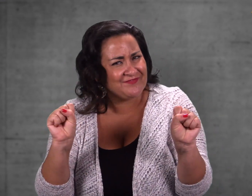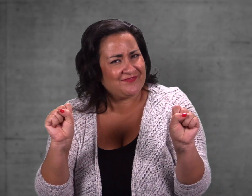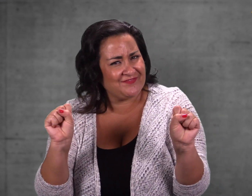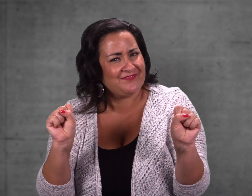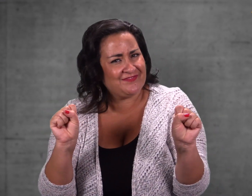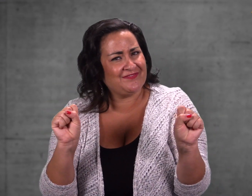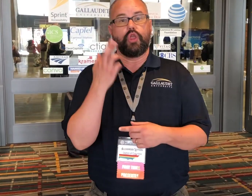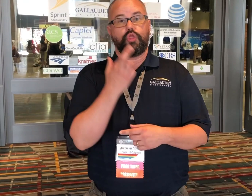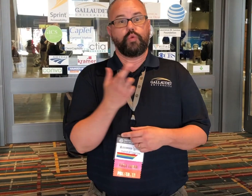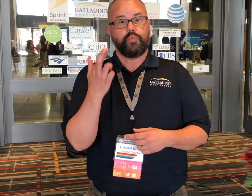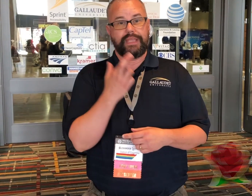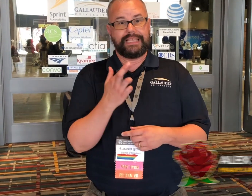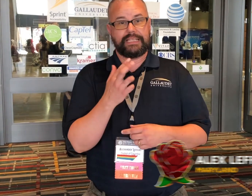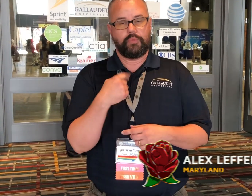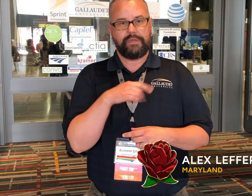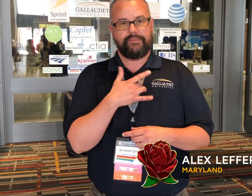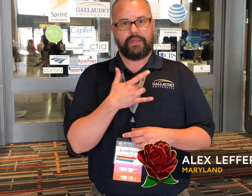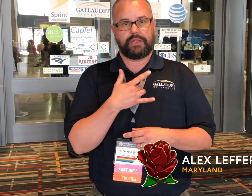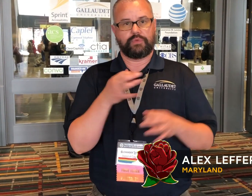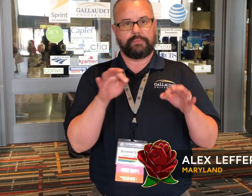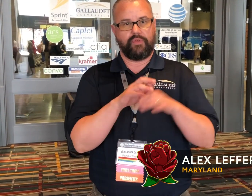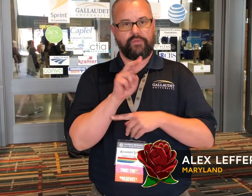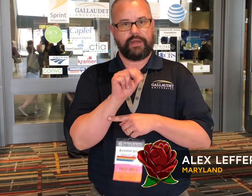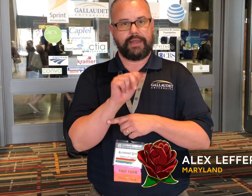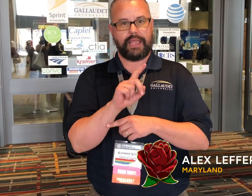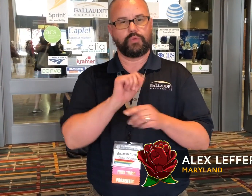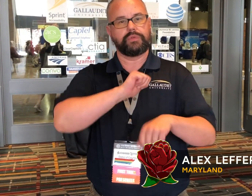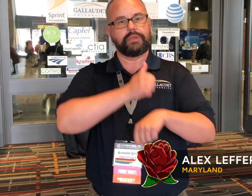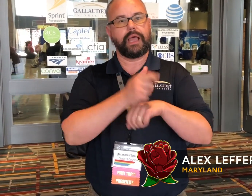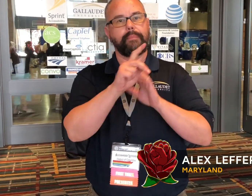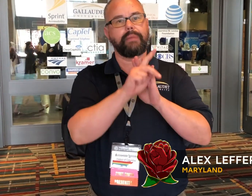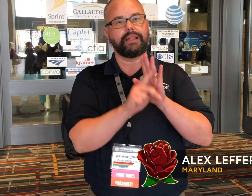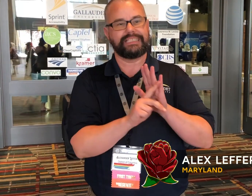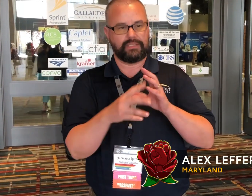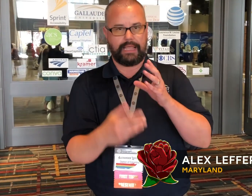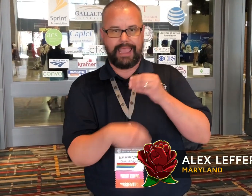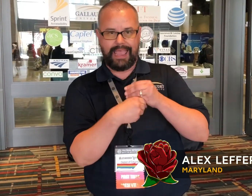conference felt safe. The reason why we felt it was important for NAD to set this